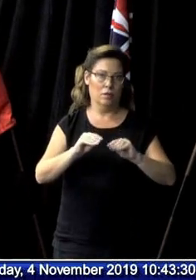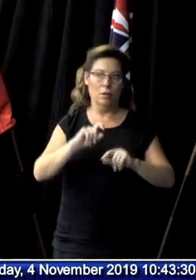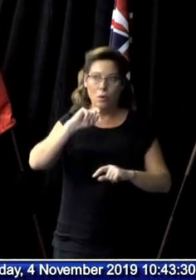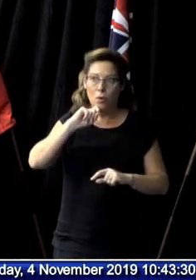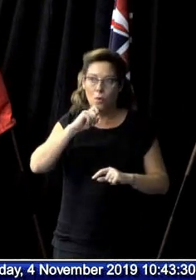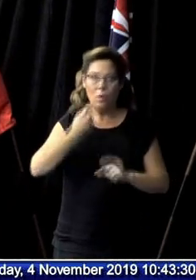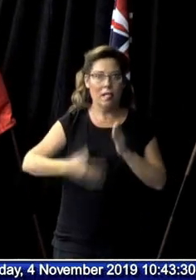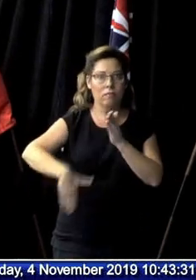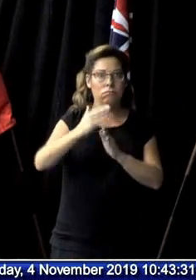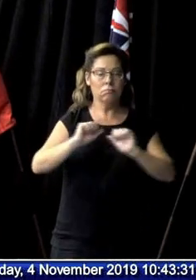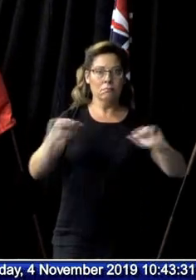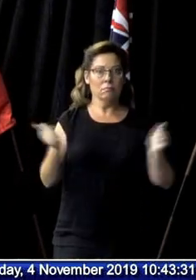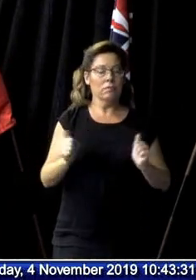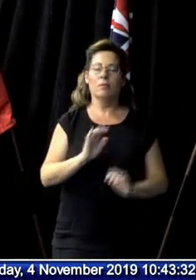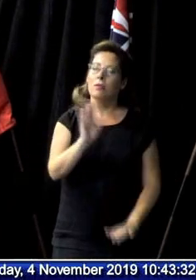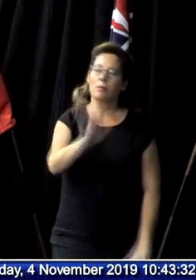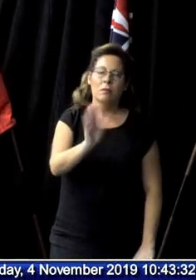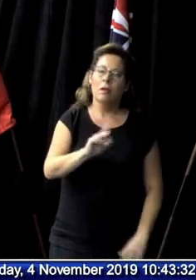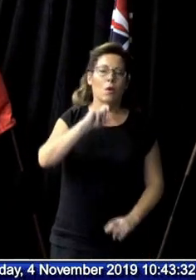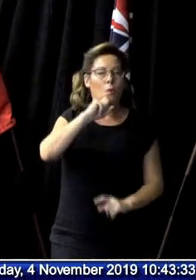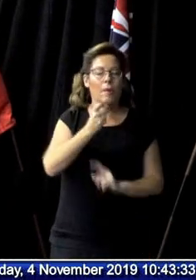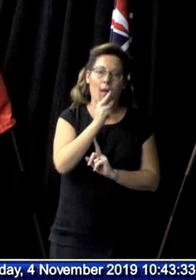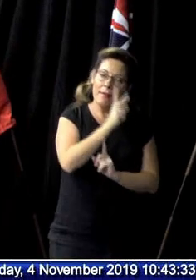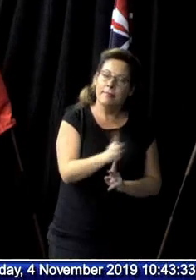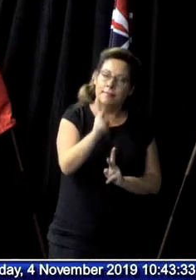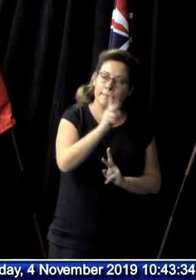This hearing will not prevent anyone who wishes to make submissions or to share